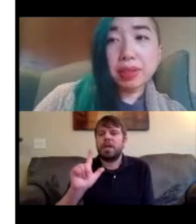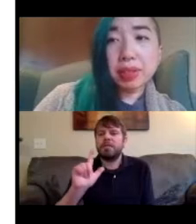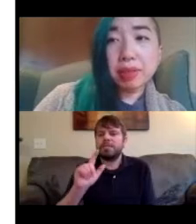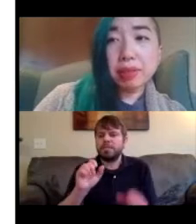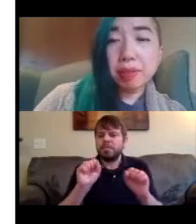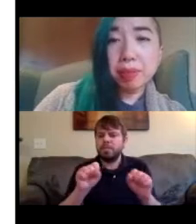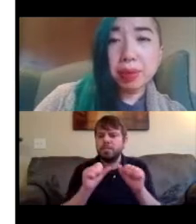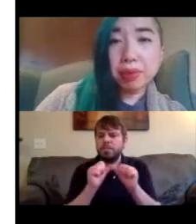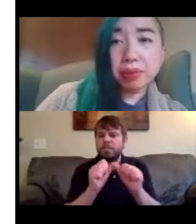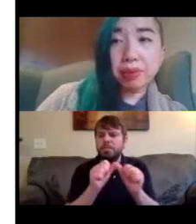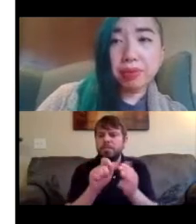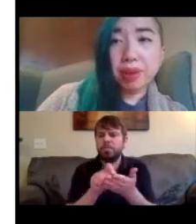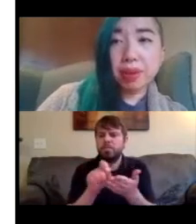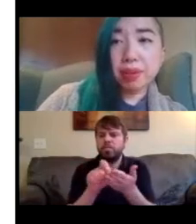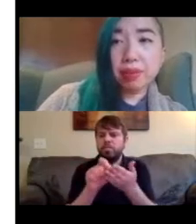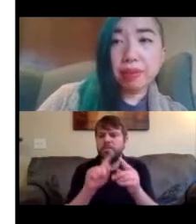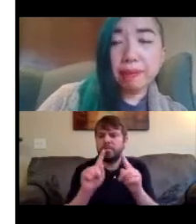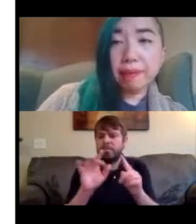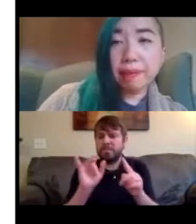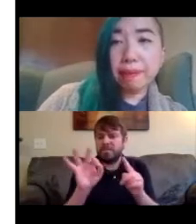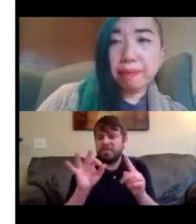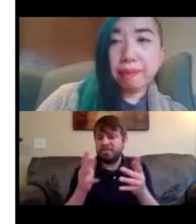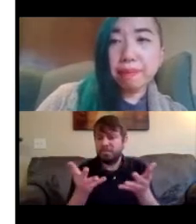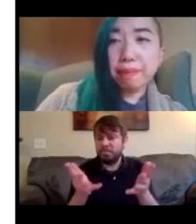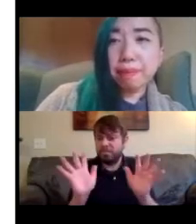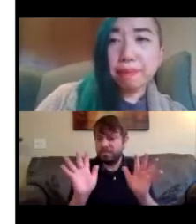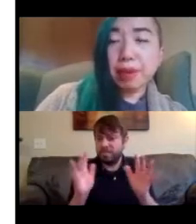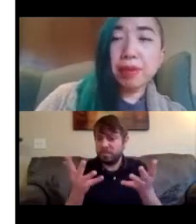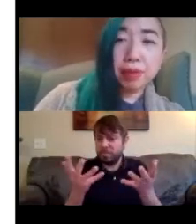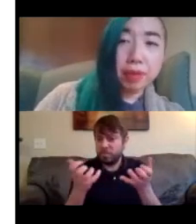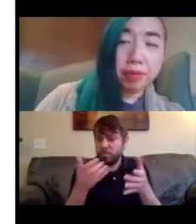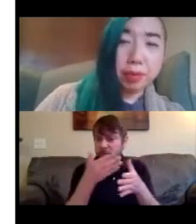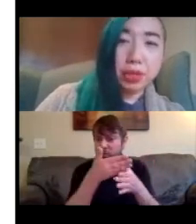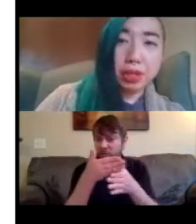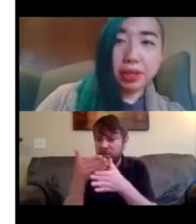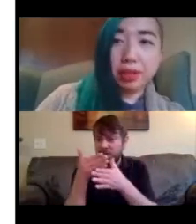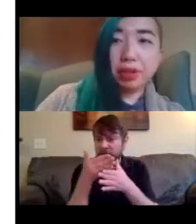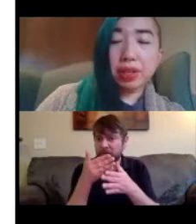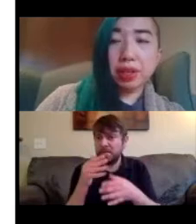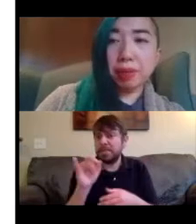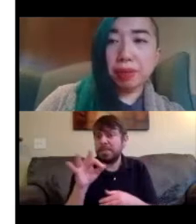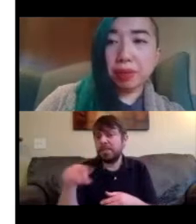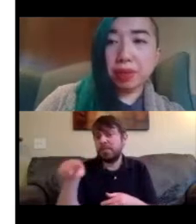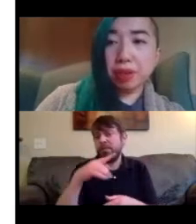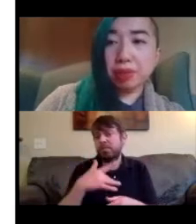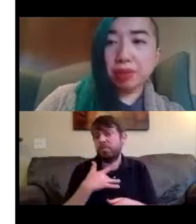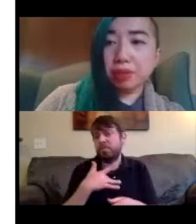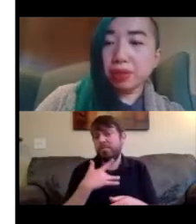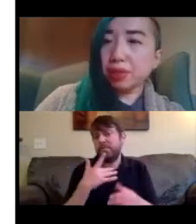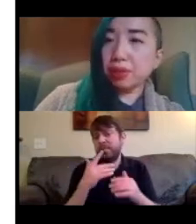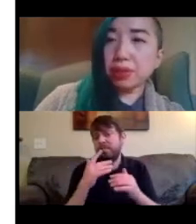they've come up with. If you feel comfortable sharing, and you can unmute yourself to do so.